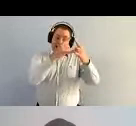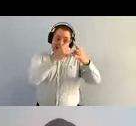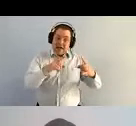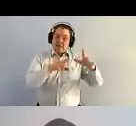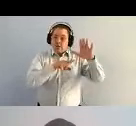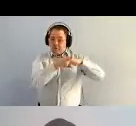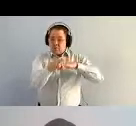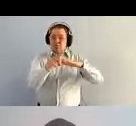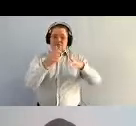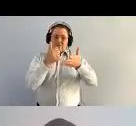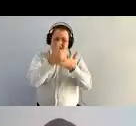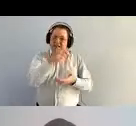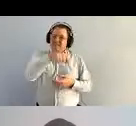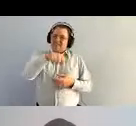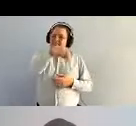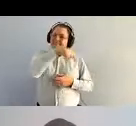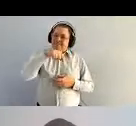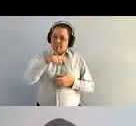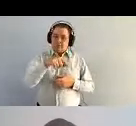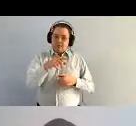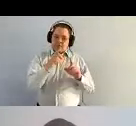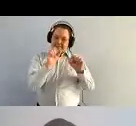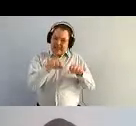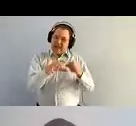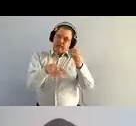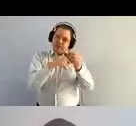The document sets out the specific actions to be undertaken in